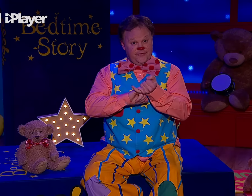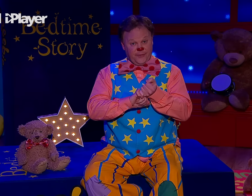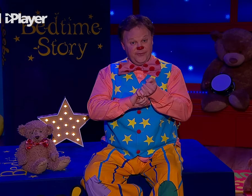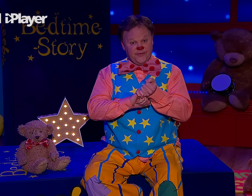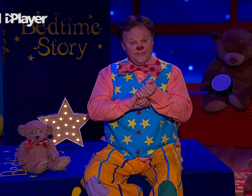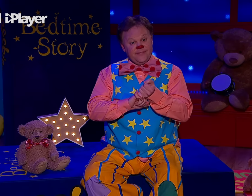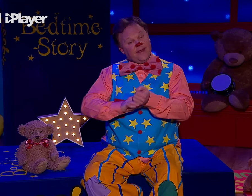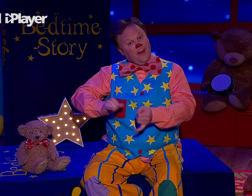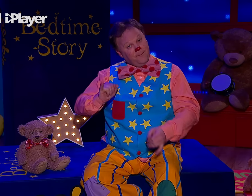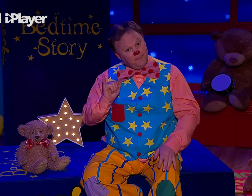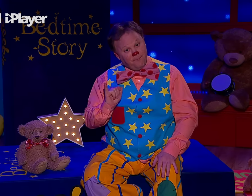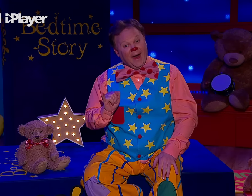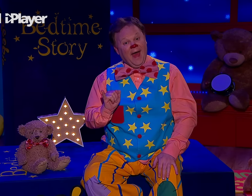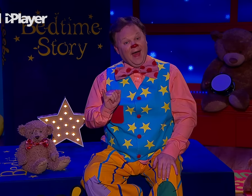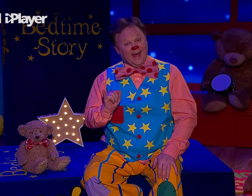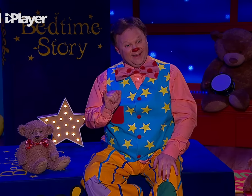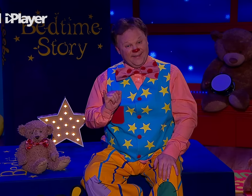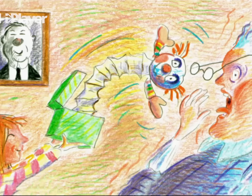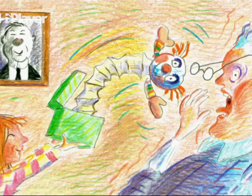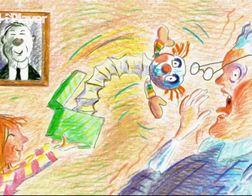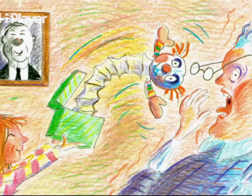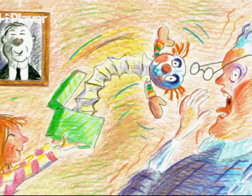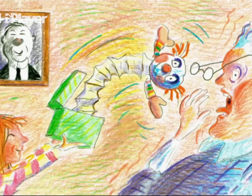susan's bird